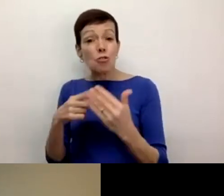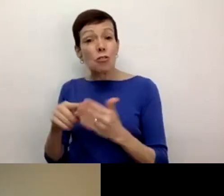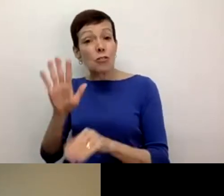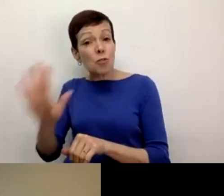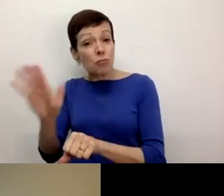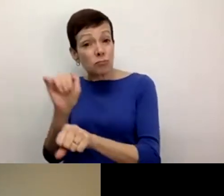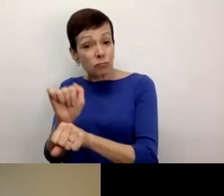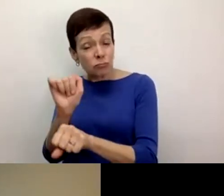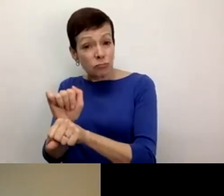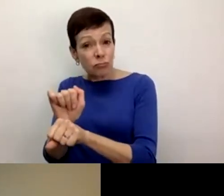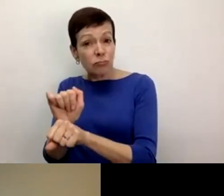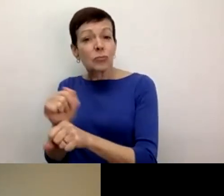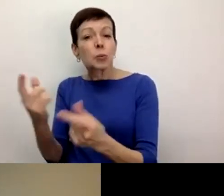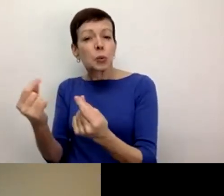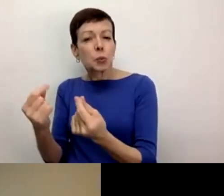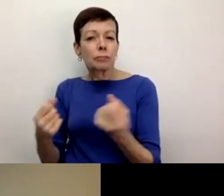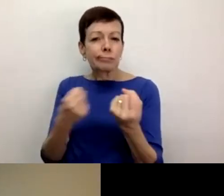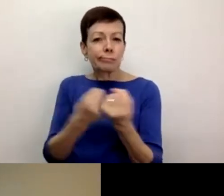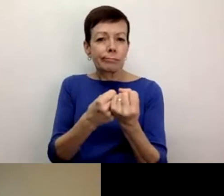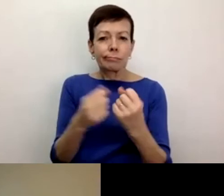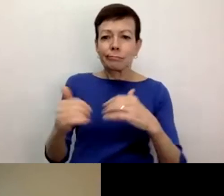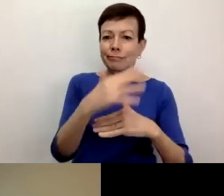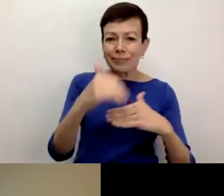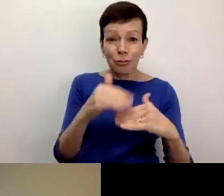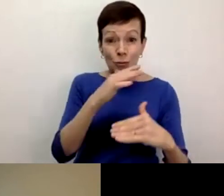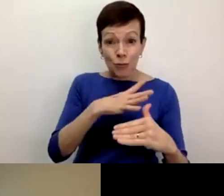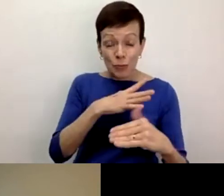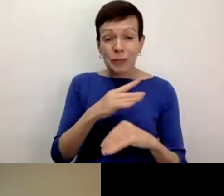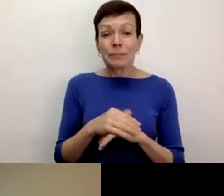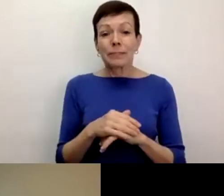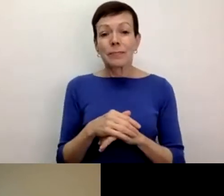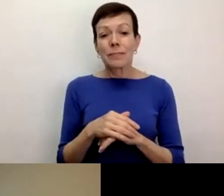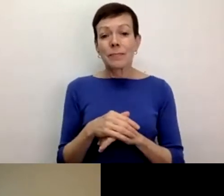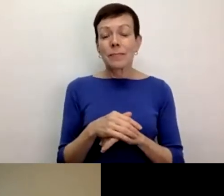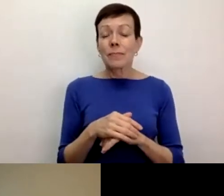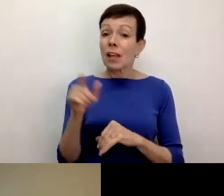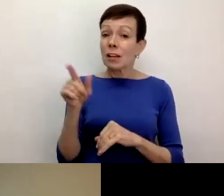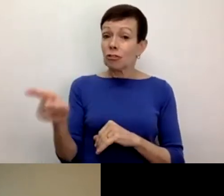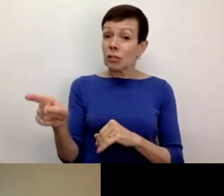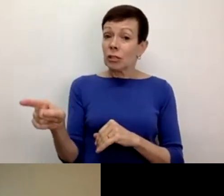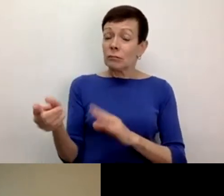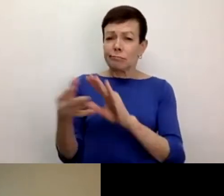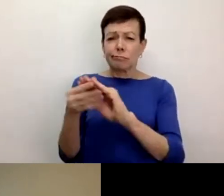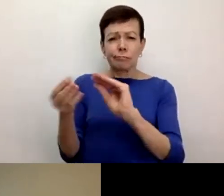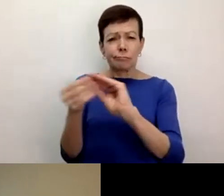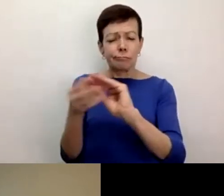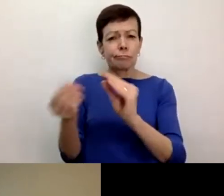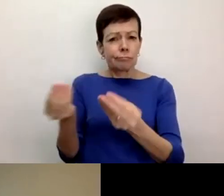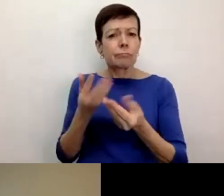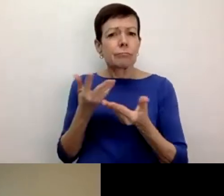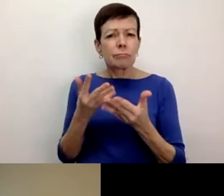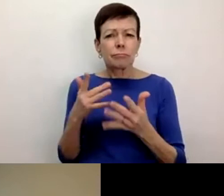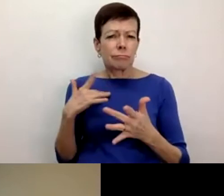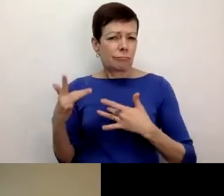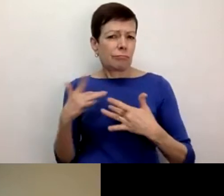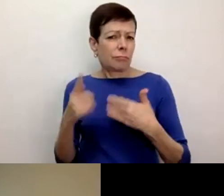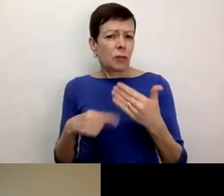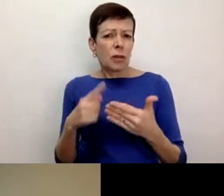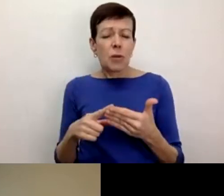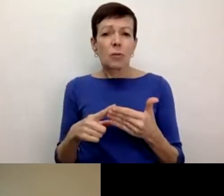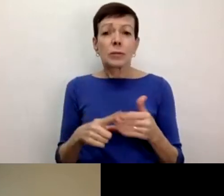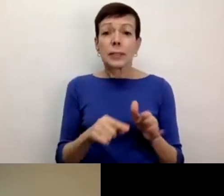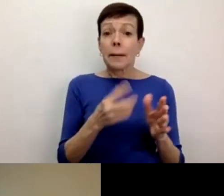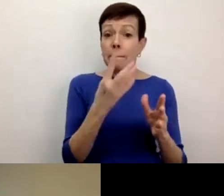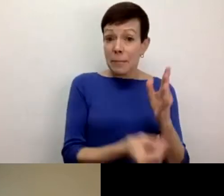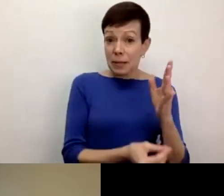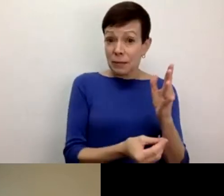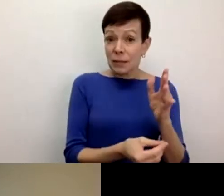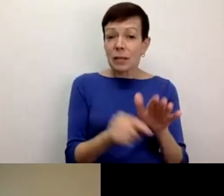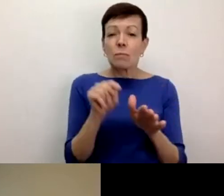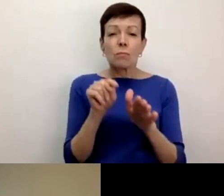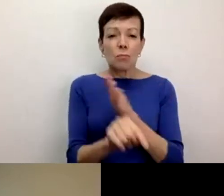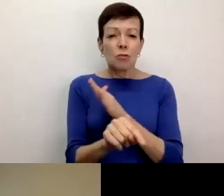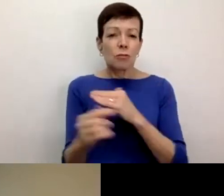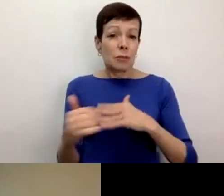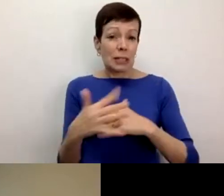Indigenous women and her concern about missing and murdered Indigenous women, and and how